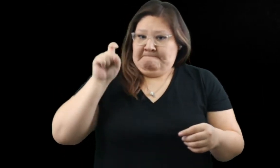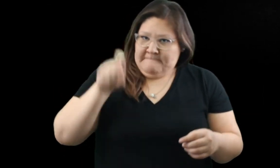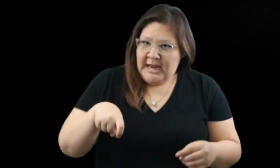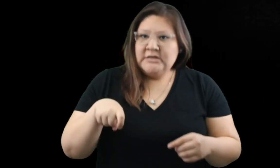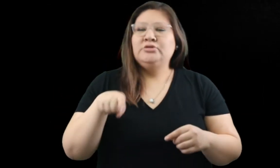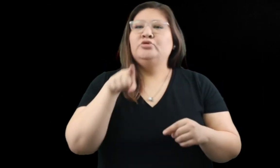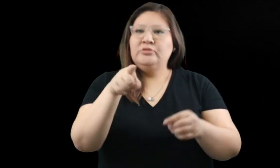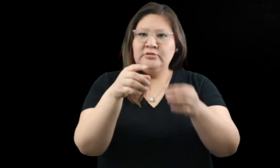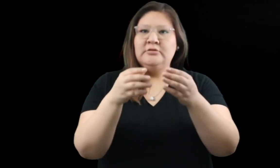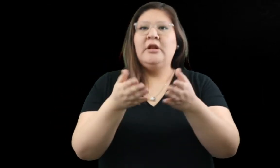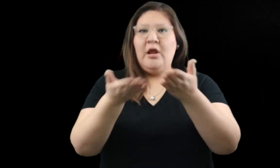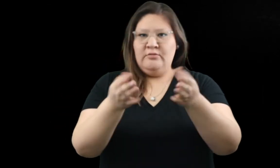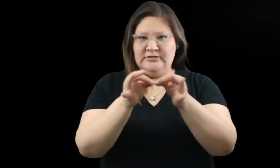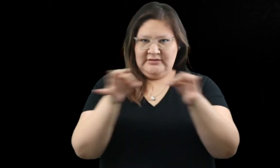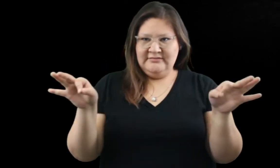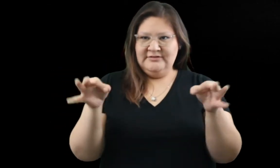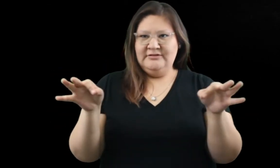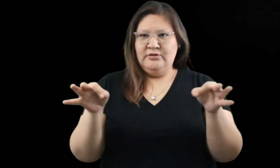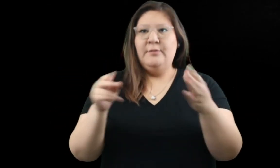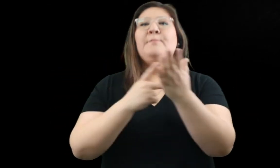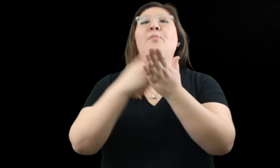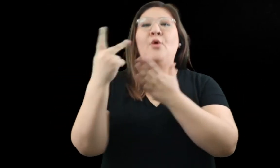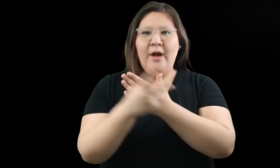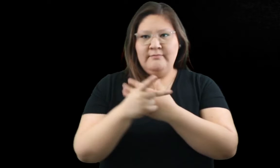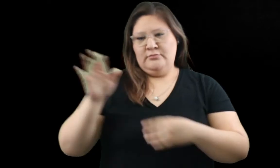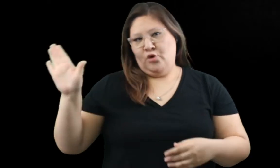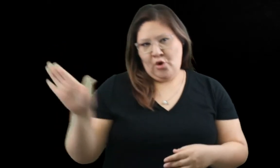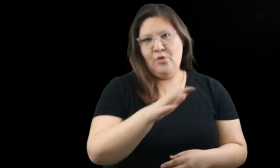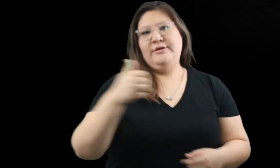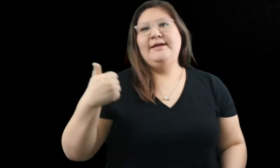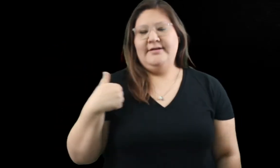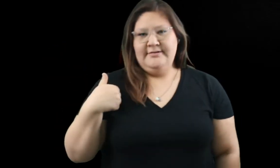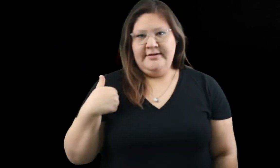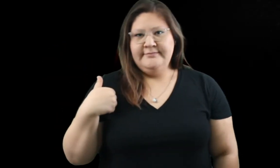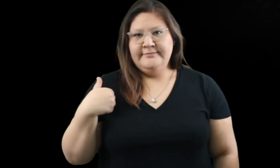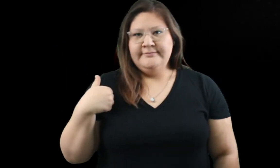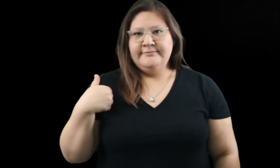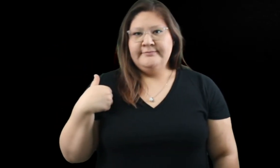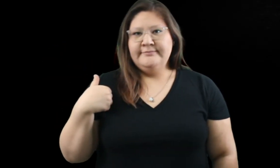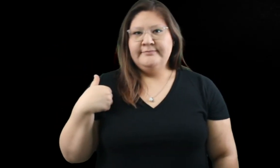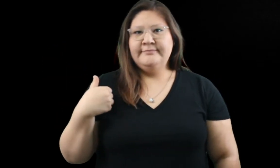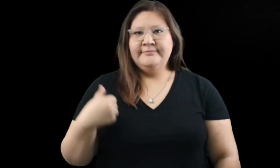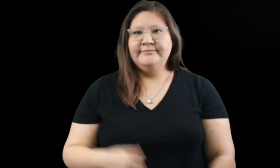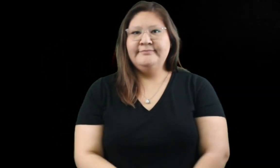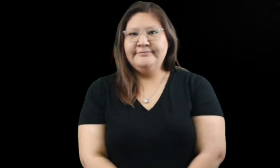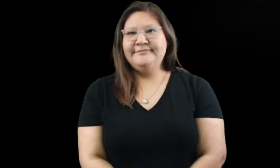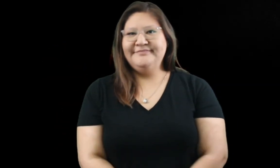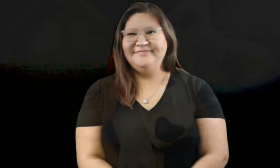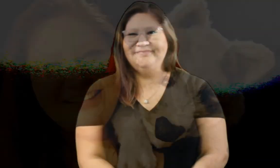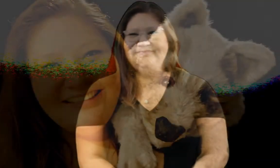We must provide sign language programs across Canada. 0:13:30.880,1193:02:47.295 Hello, I am Mustafa Alabssi and this is my name sign . . .